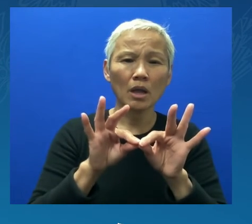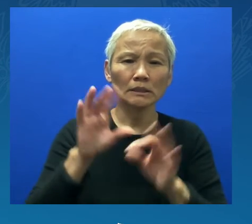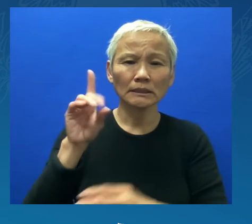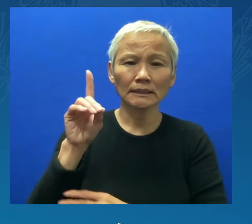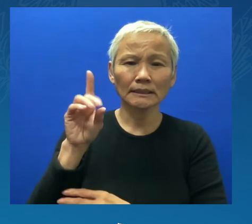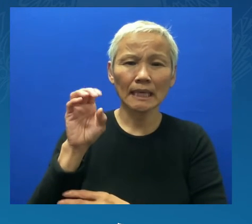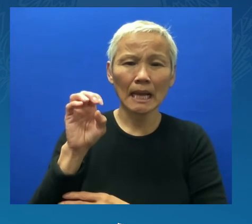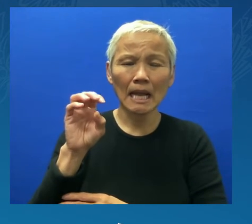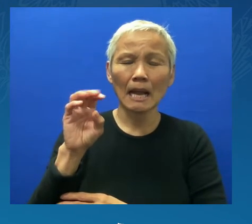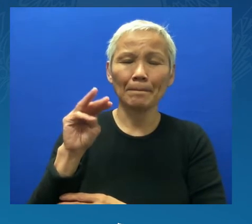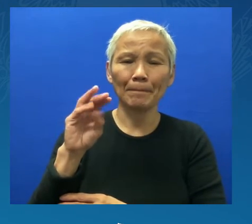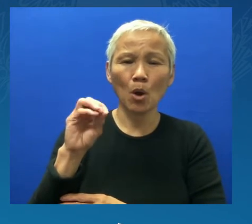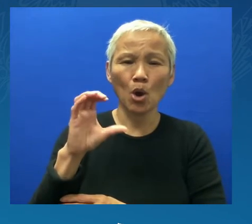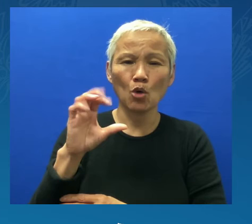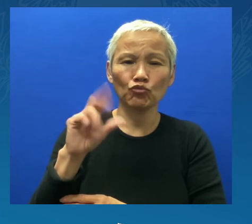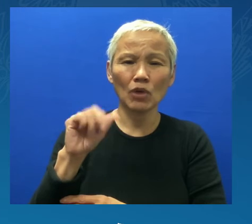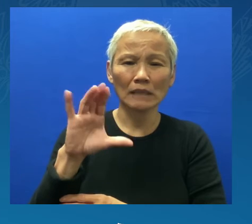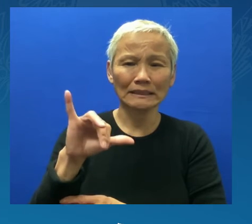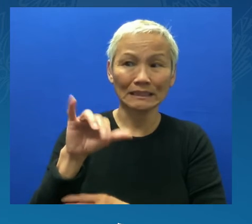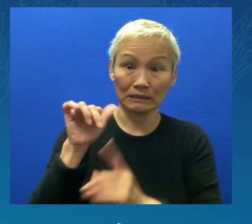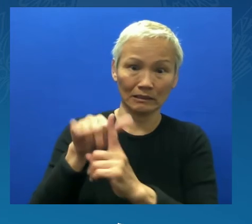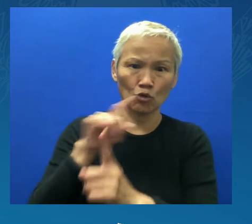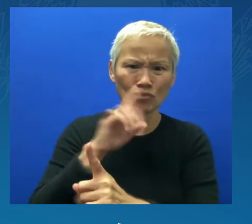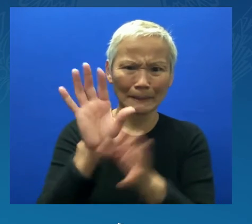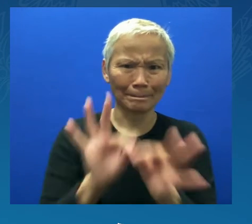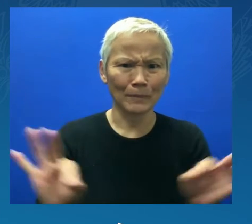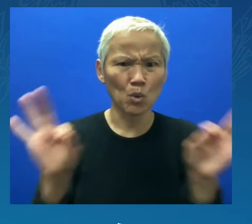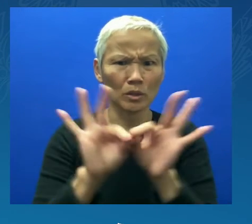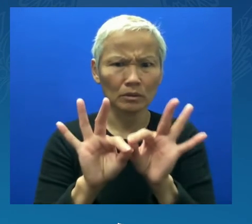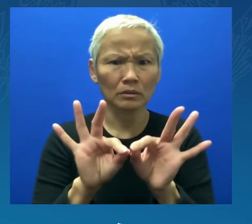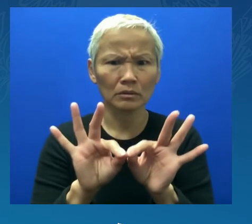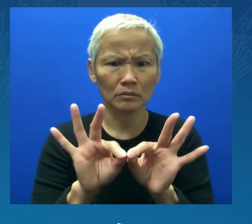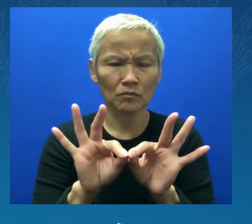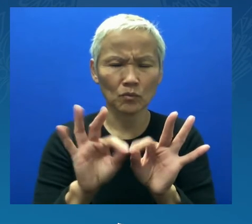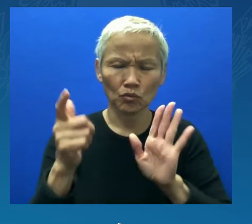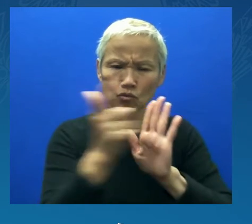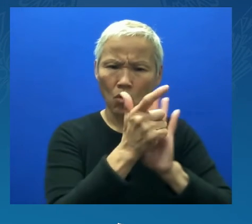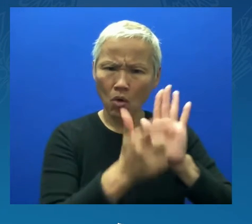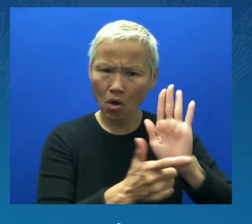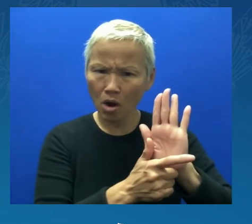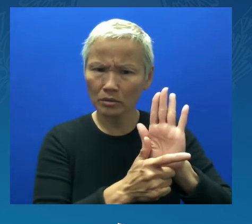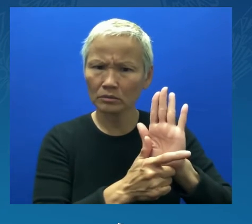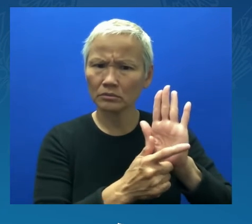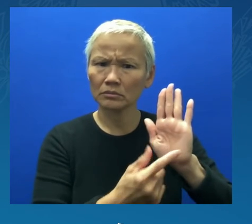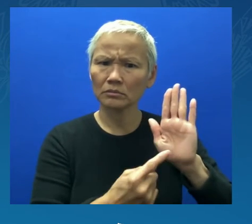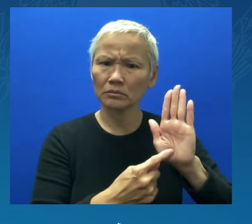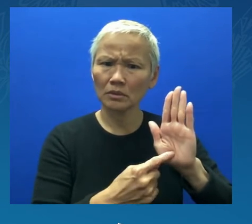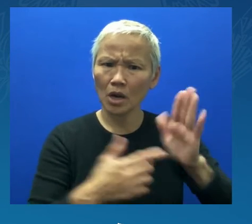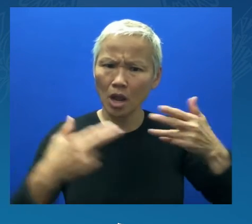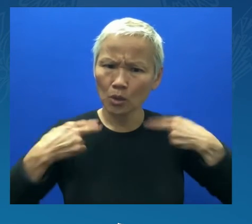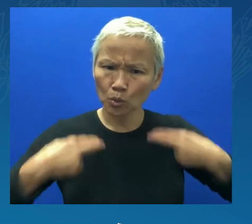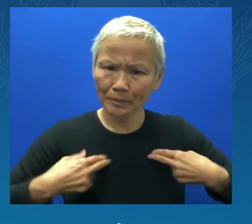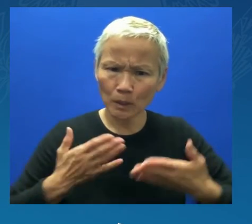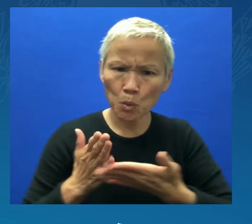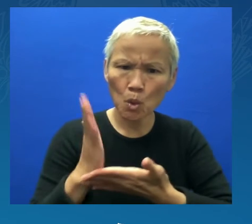the importance of rule of law, human rights, civil rights.